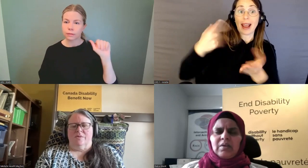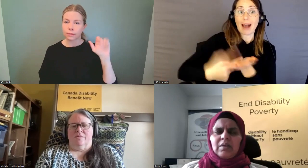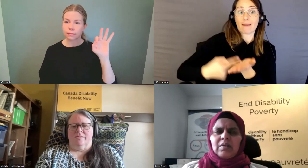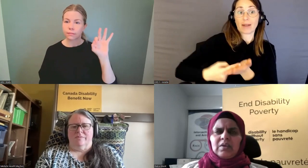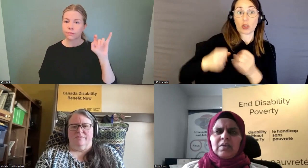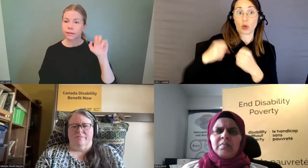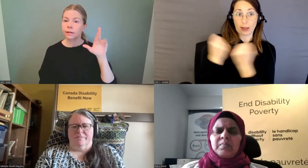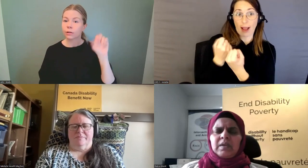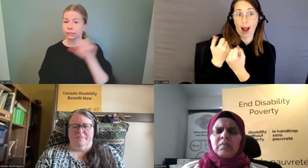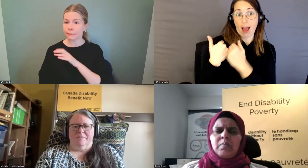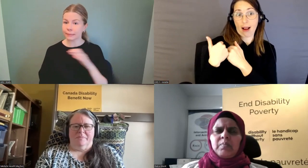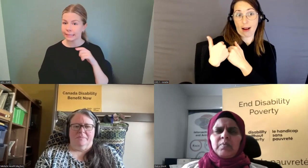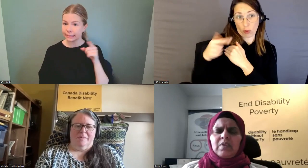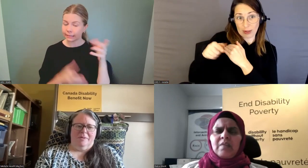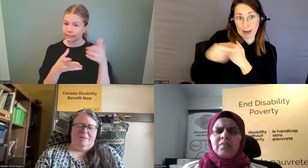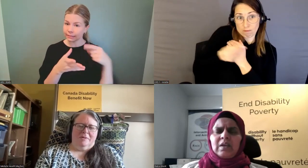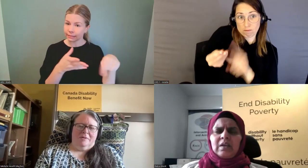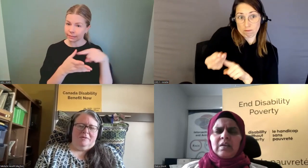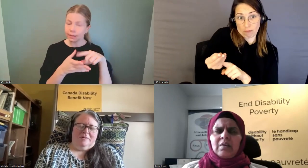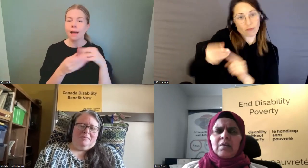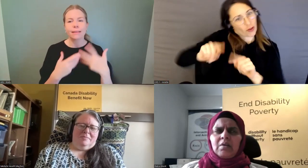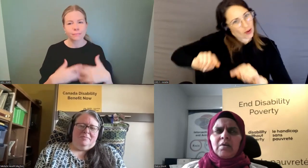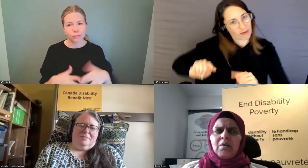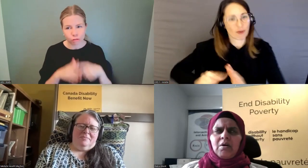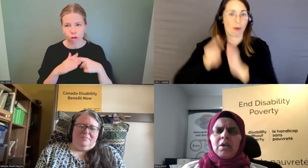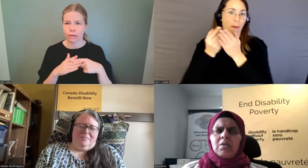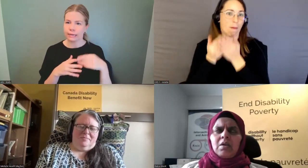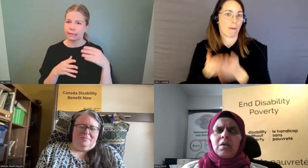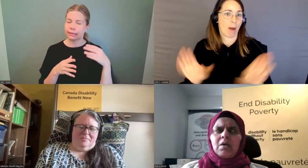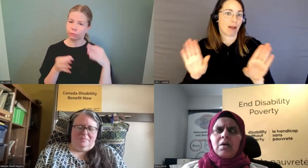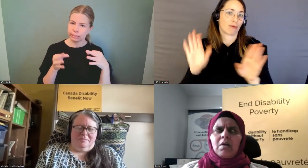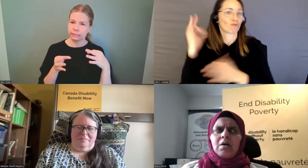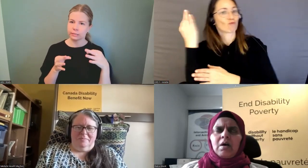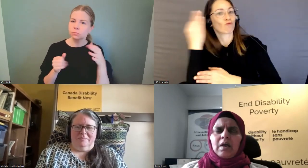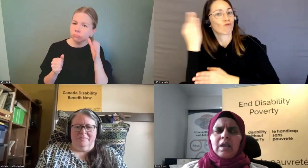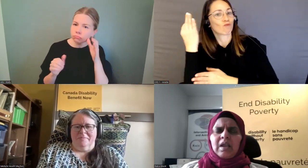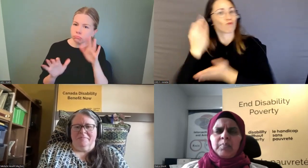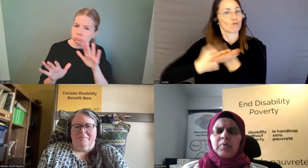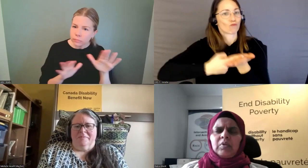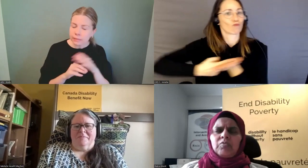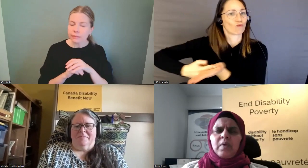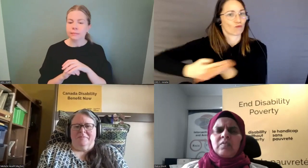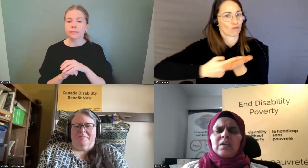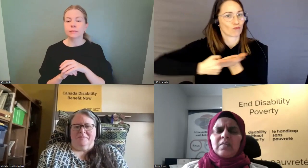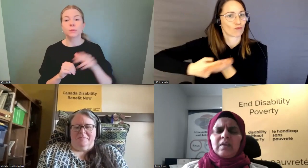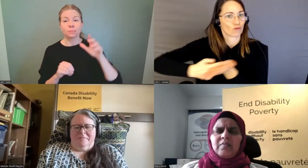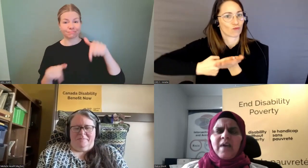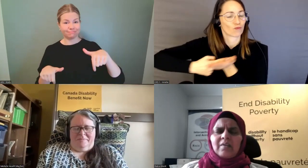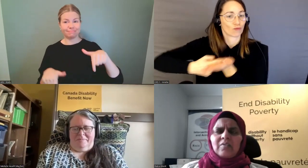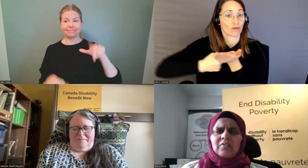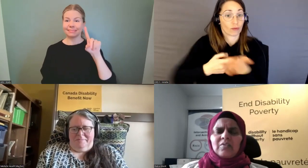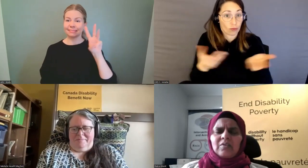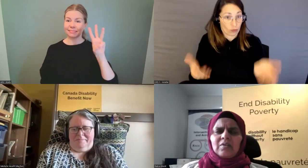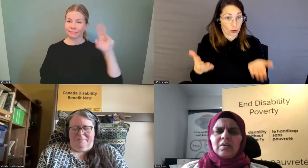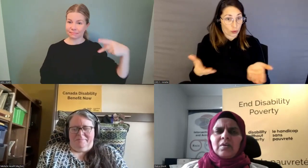DWP WILL BE PRESENTING ON APRIL 20, IN FACT.